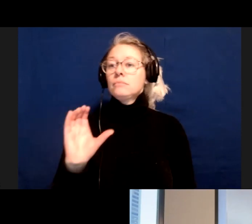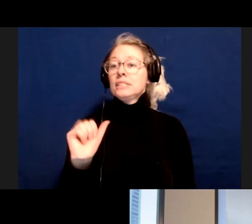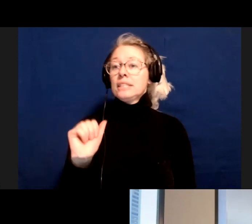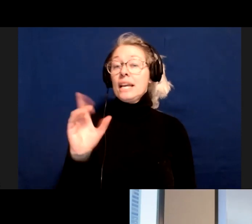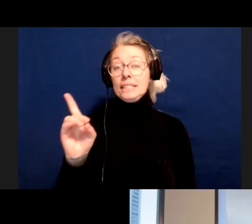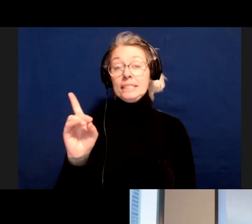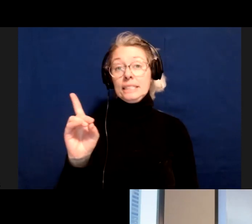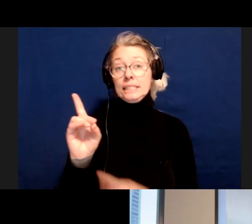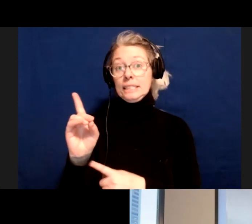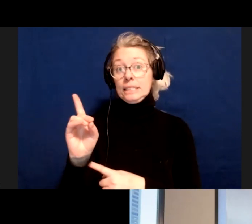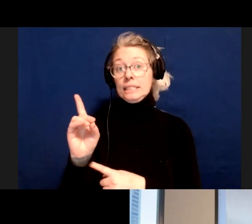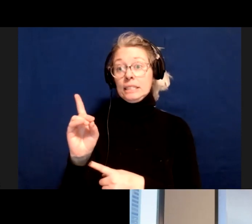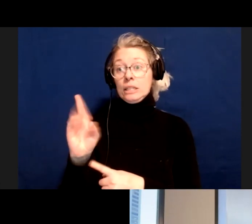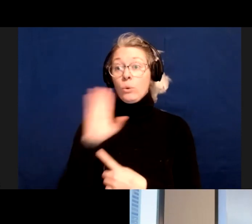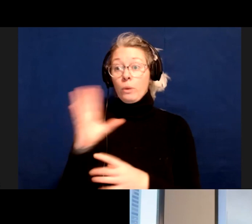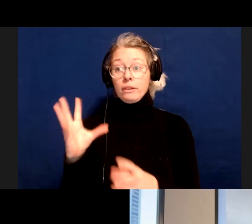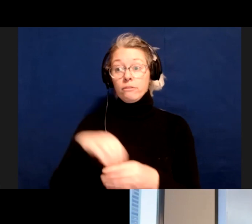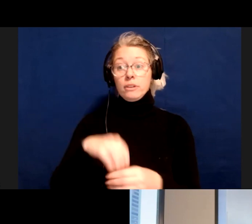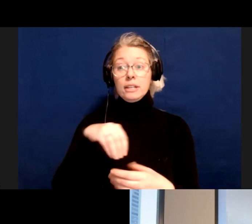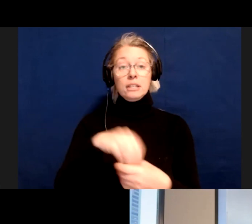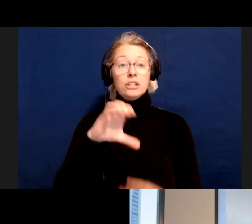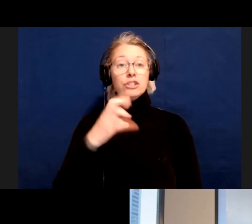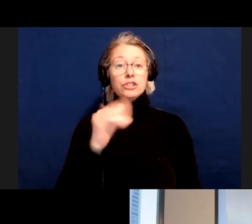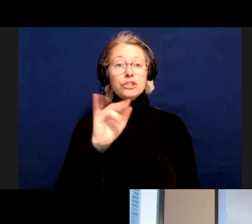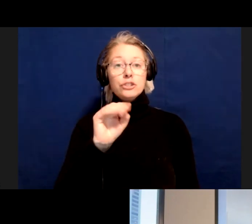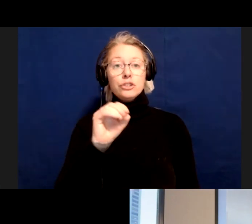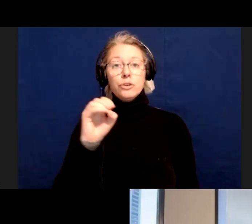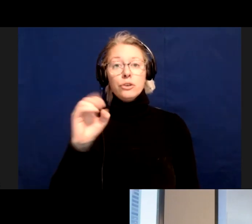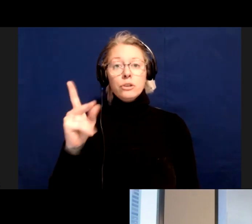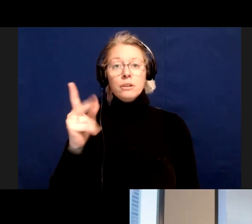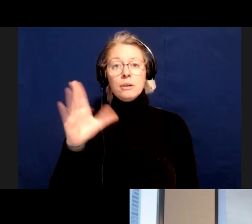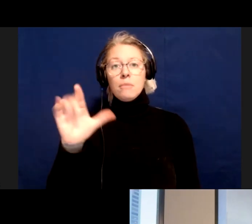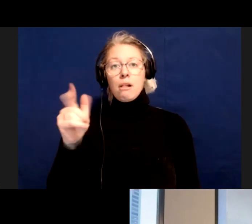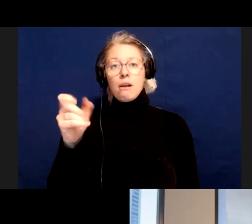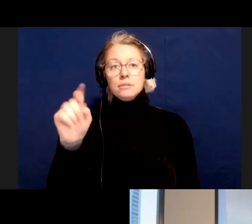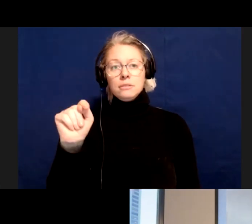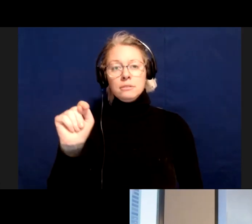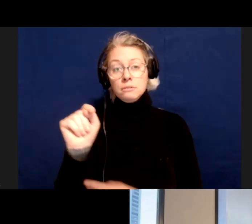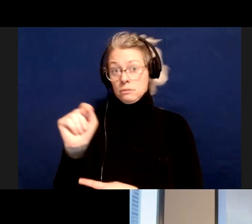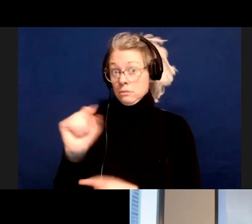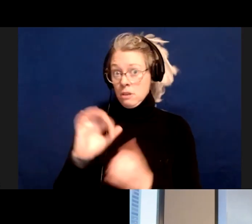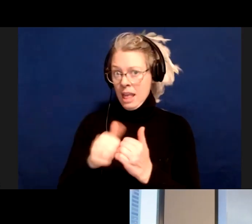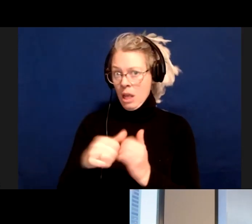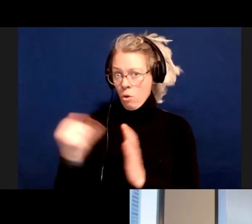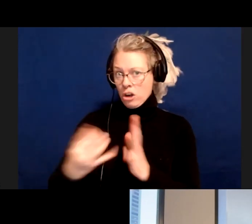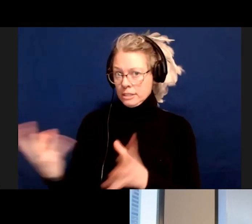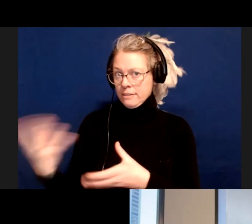Chinook Blast and how artists are included in that process. Patti, I wonder if you might address that.